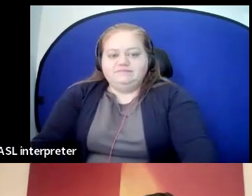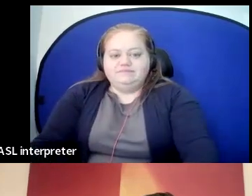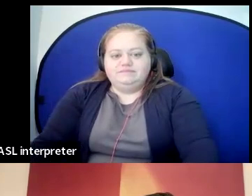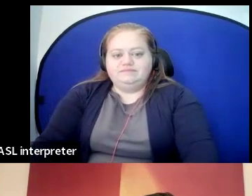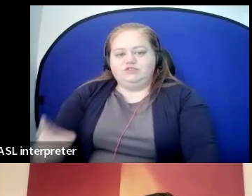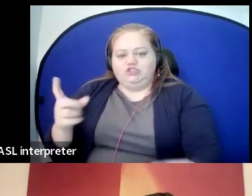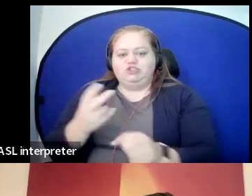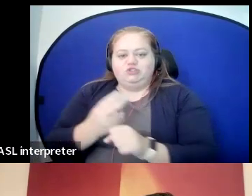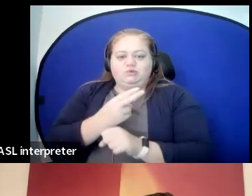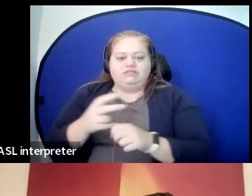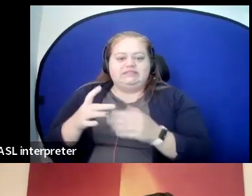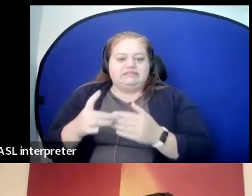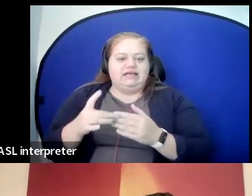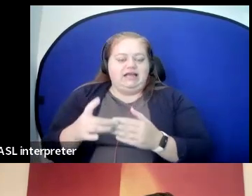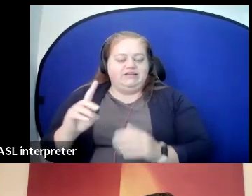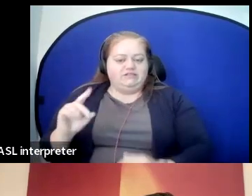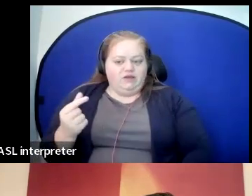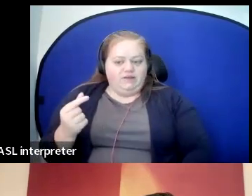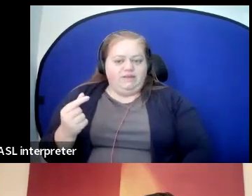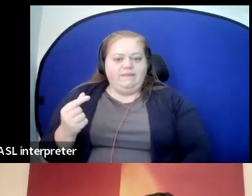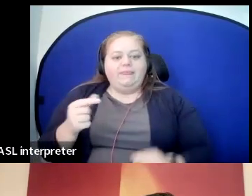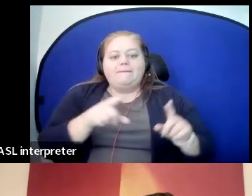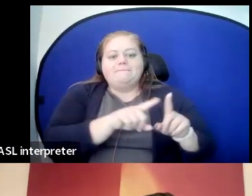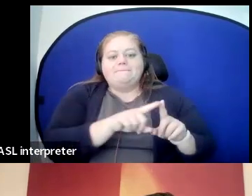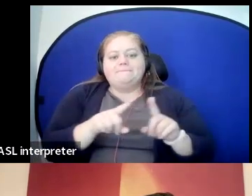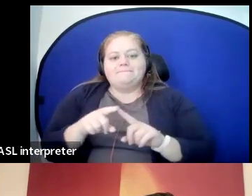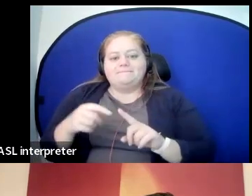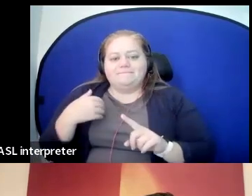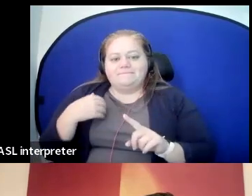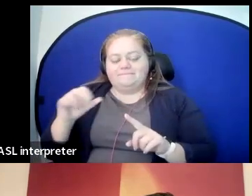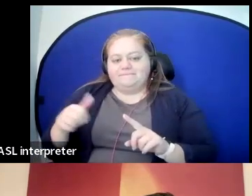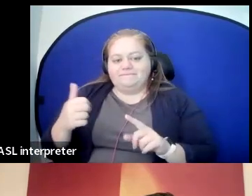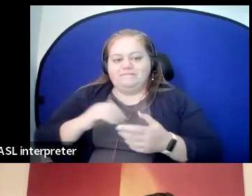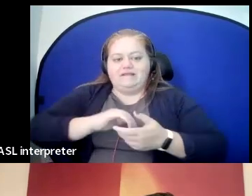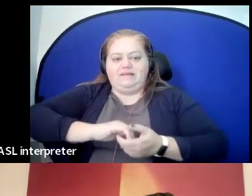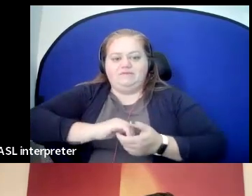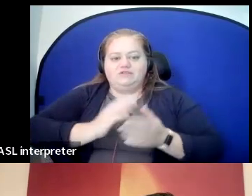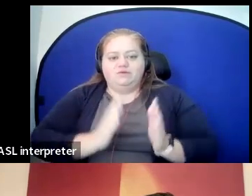And I've also had another collaborator who was completely blind.